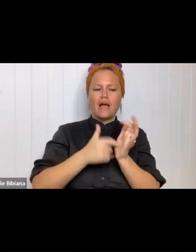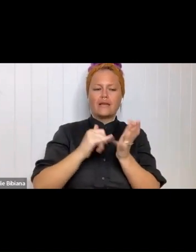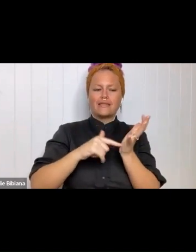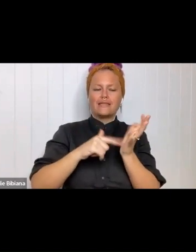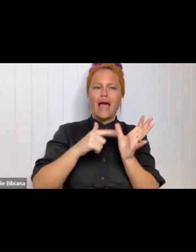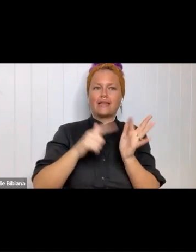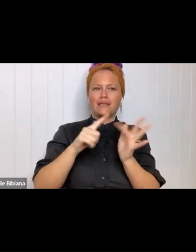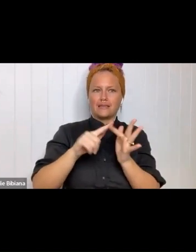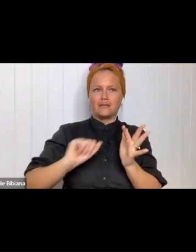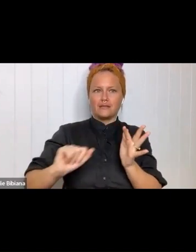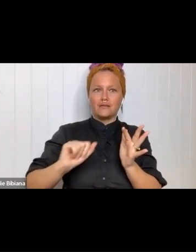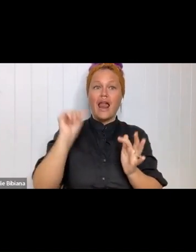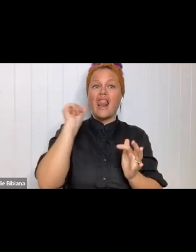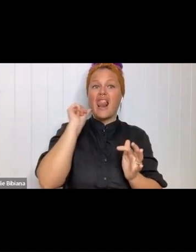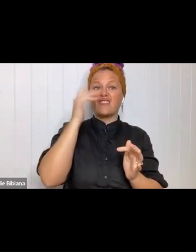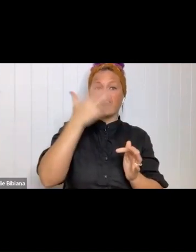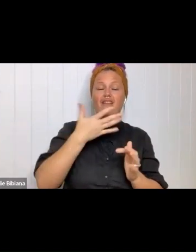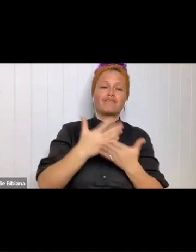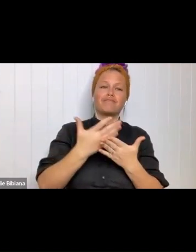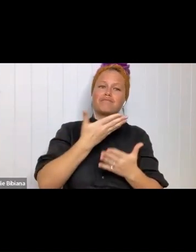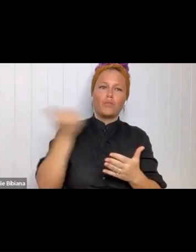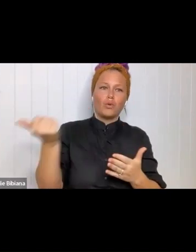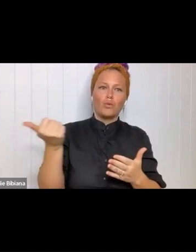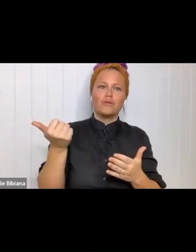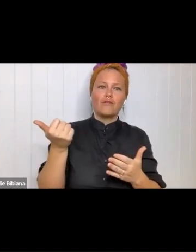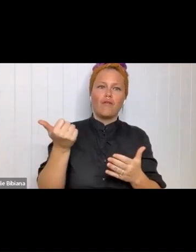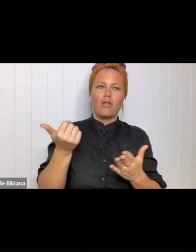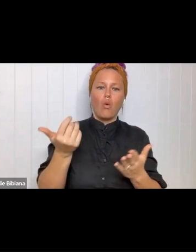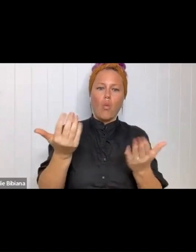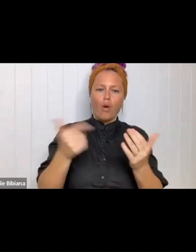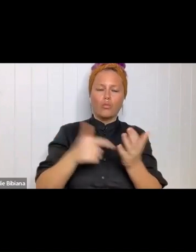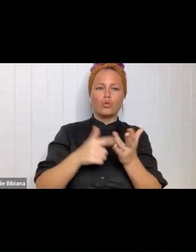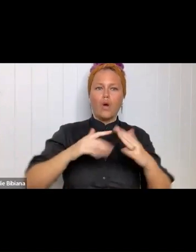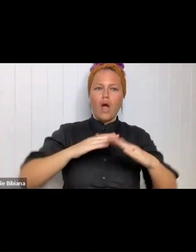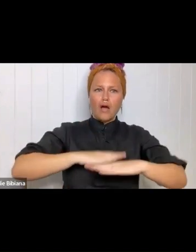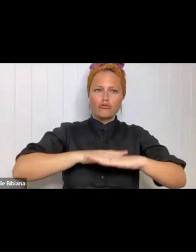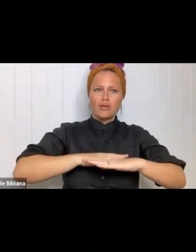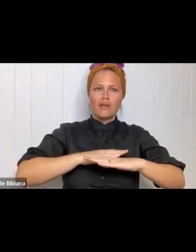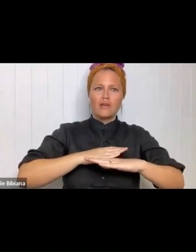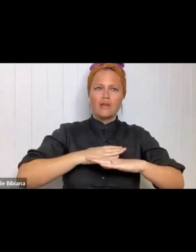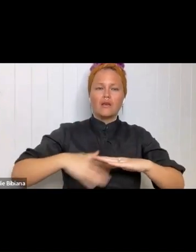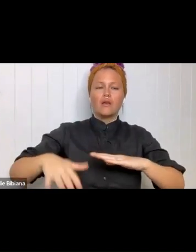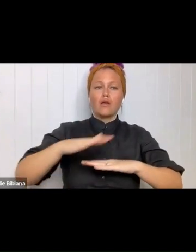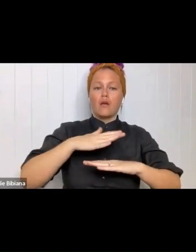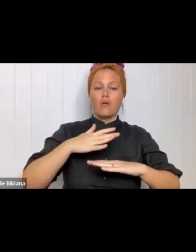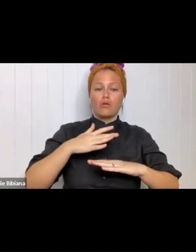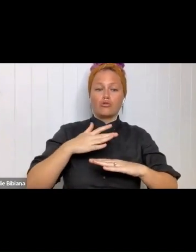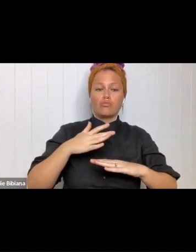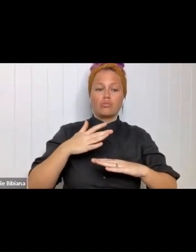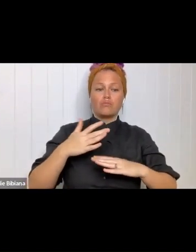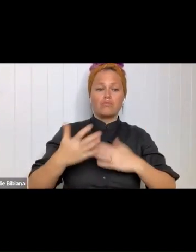And last night, there was a beautiful Welcome to Country that was performed by